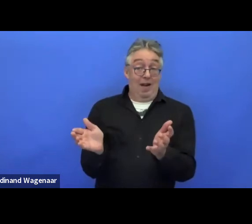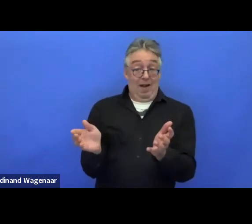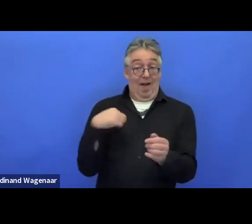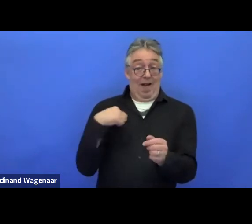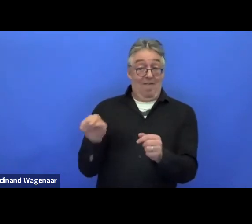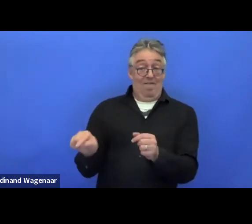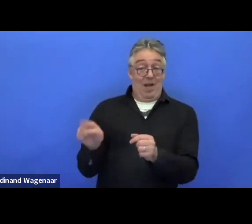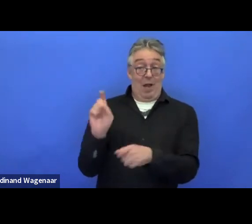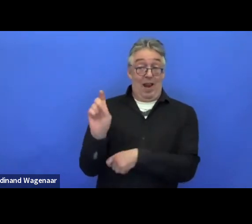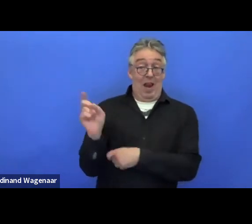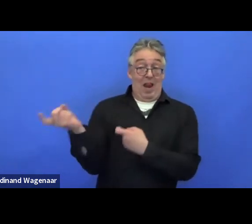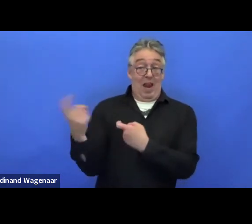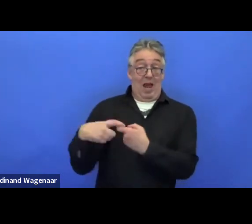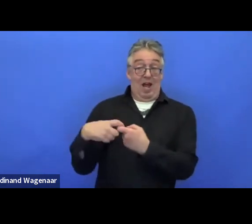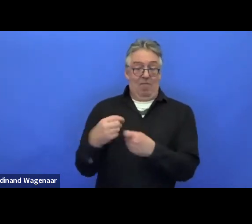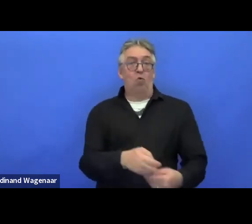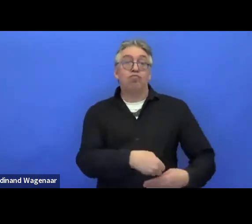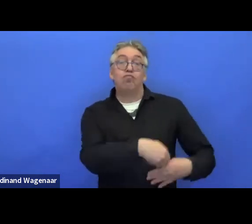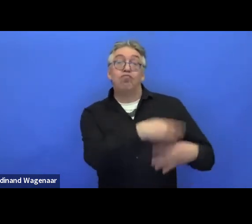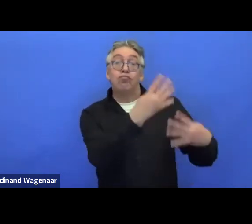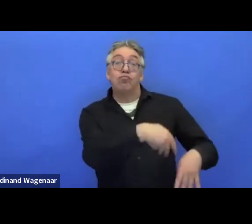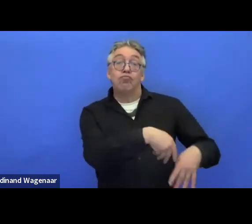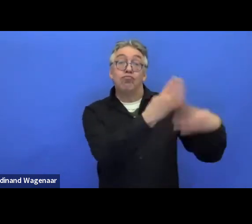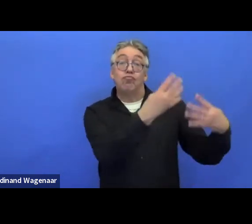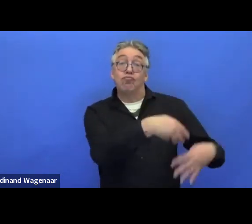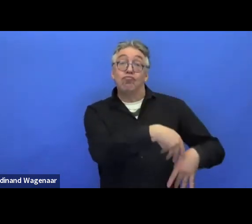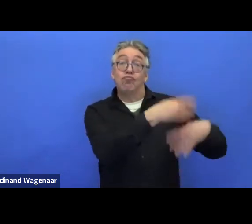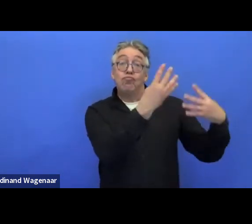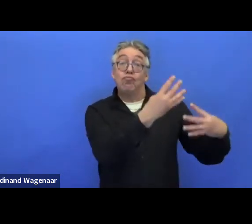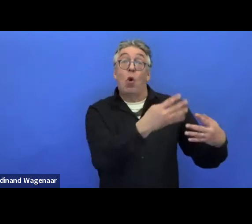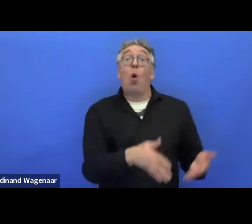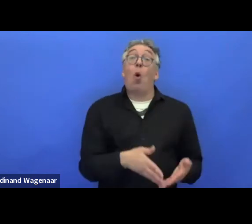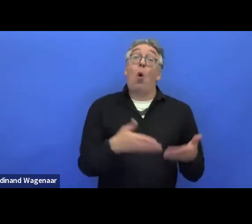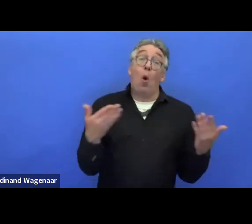There is also automated translation of the captions into Czech,